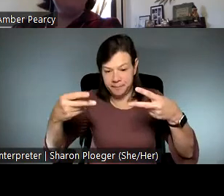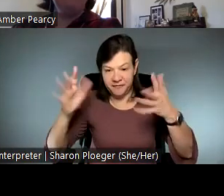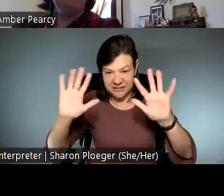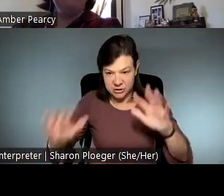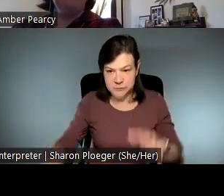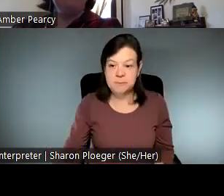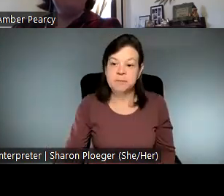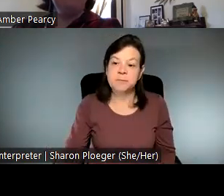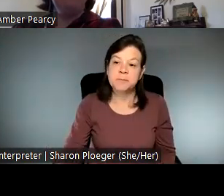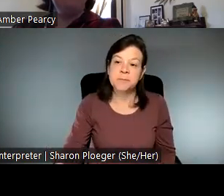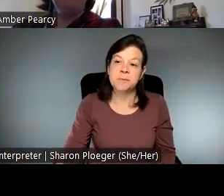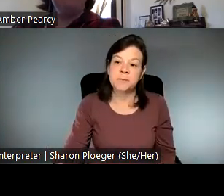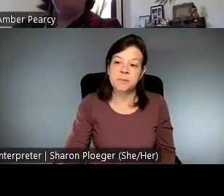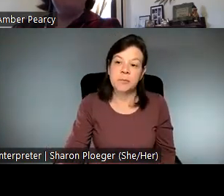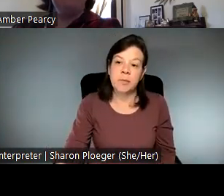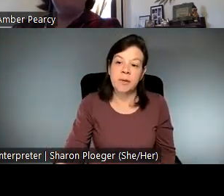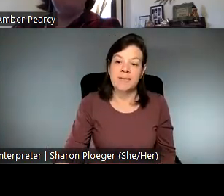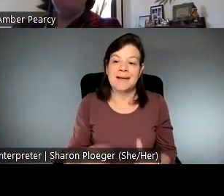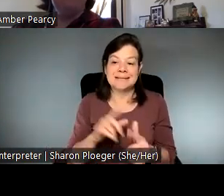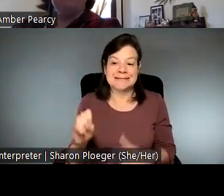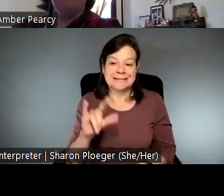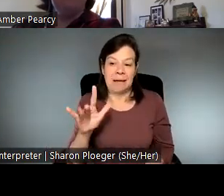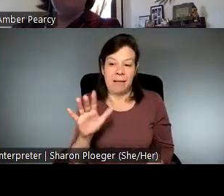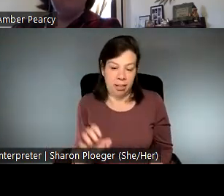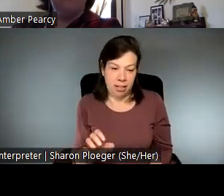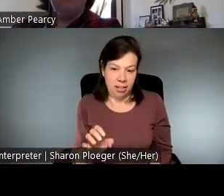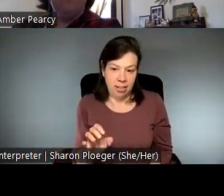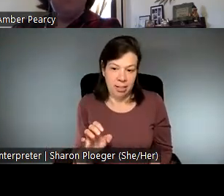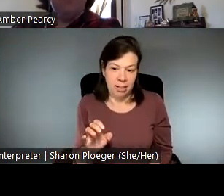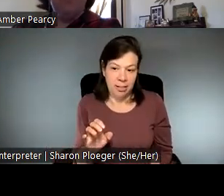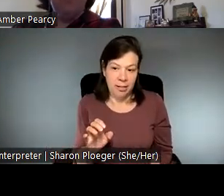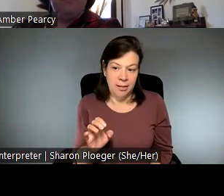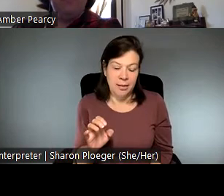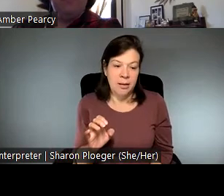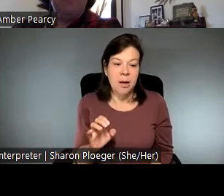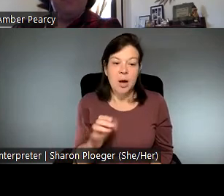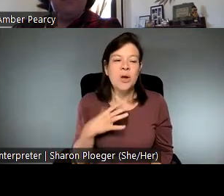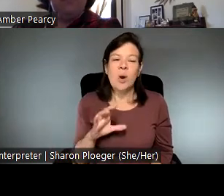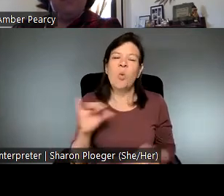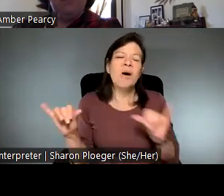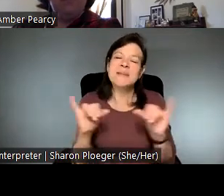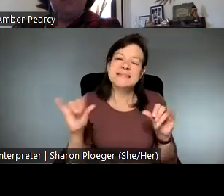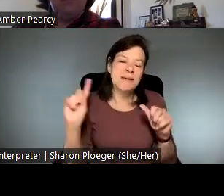And now I'm going to go into styles again, and we don't want it to be the same heading as the first one. The first one is the title.